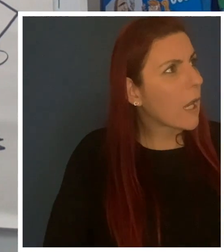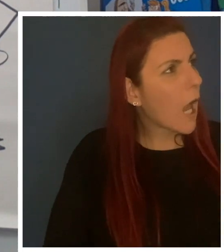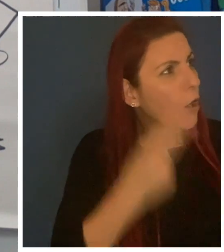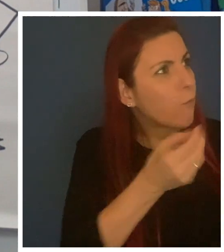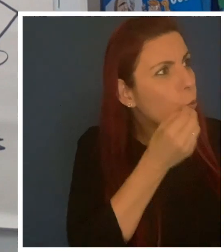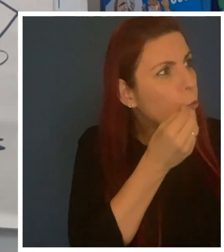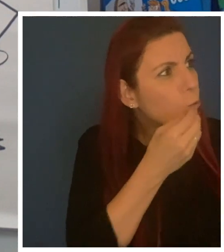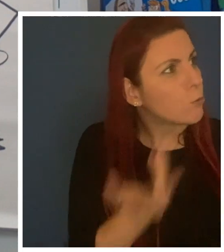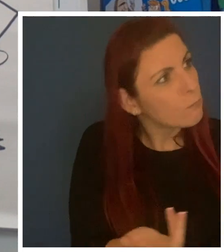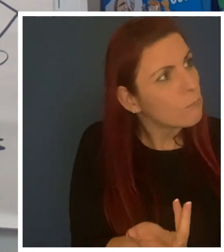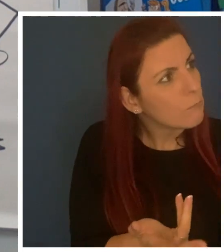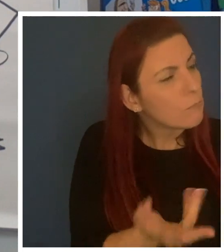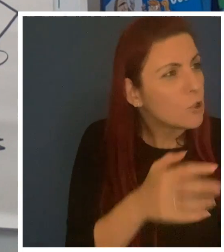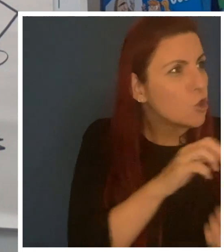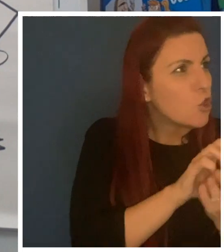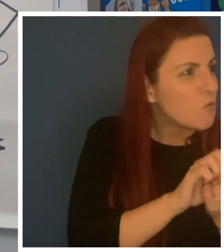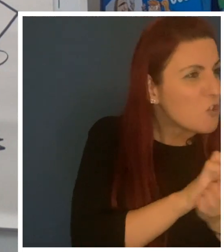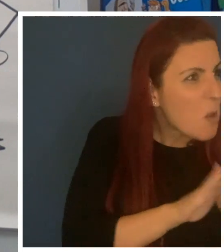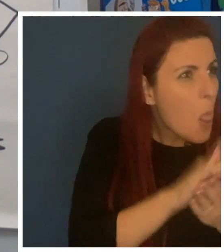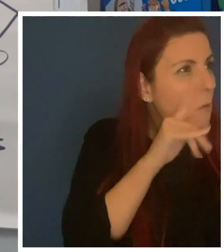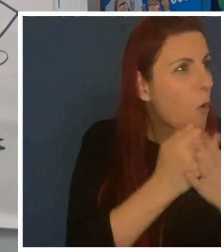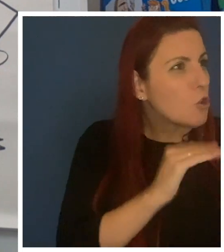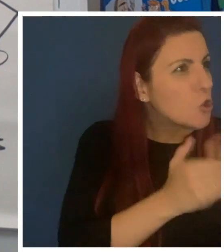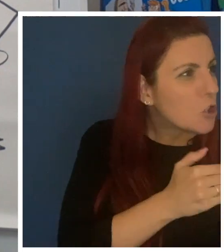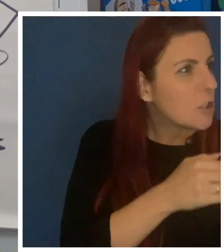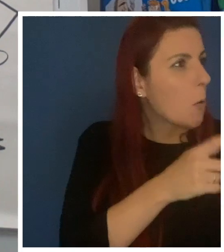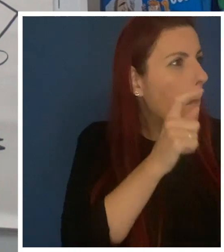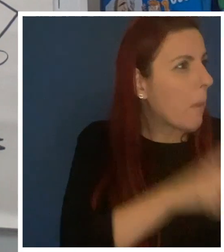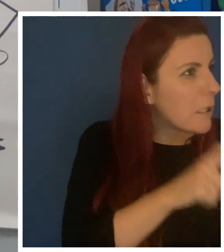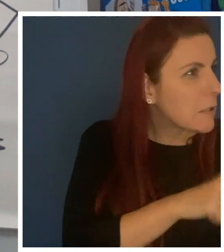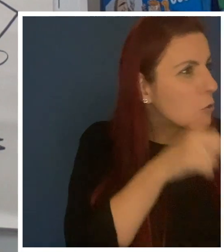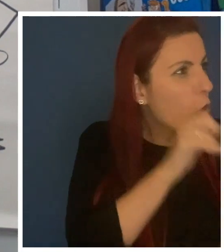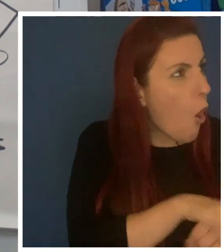any cheese or biscuits or maybe a roast chicken in there.'